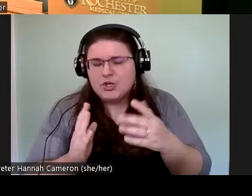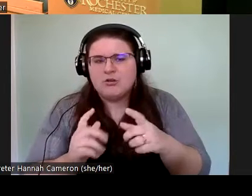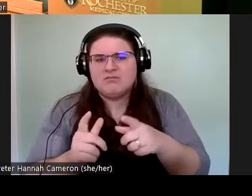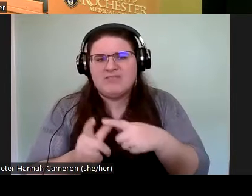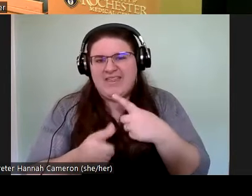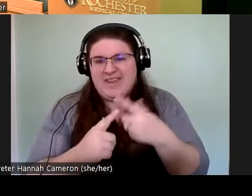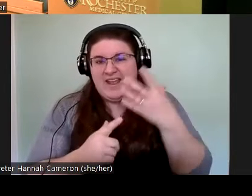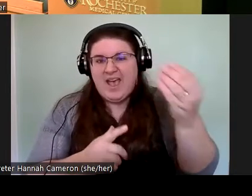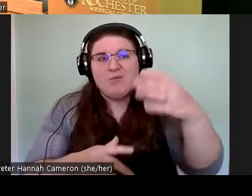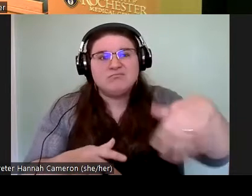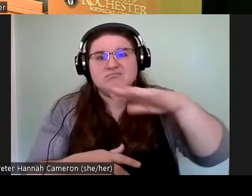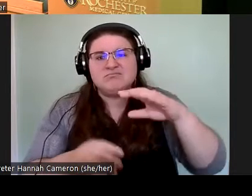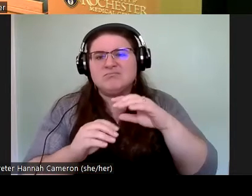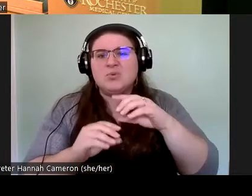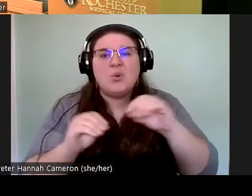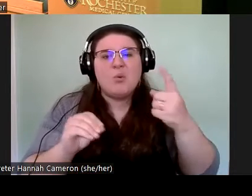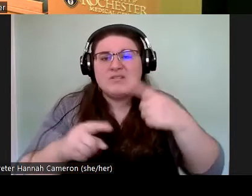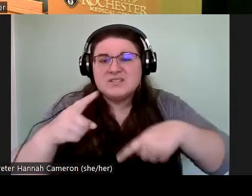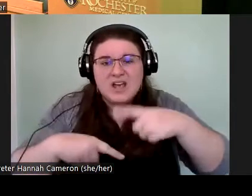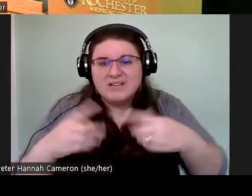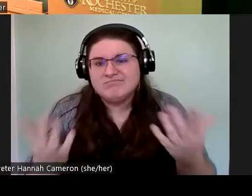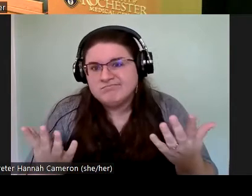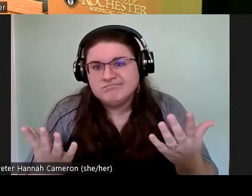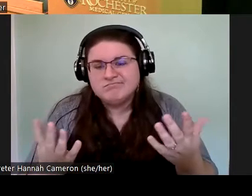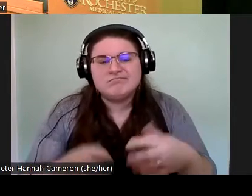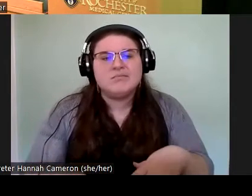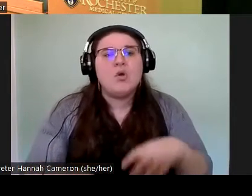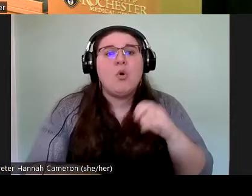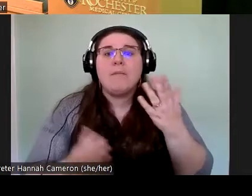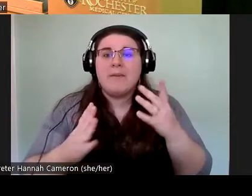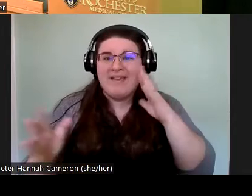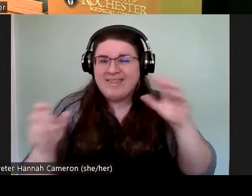perhaps there's not accommodations when there's loud noises and things like that um certainly